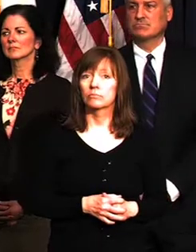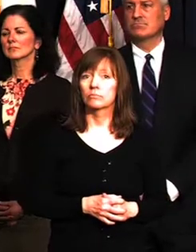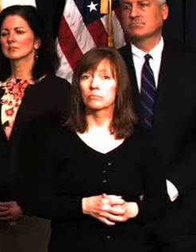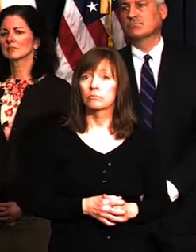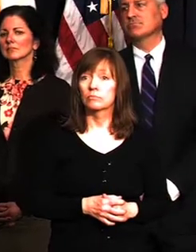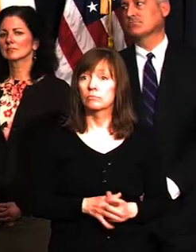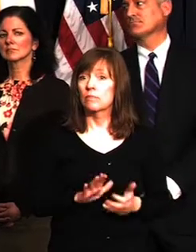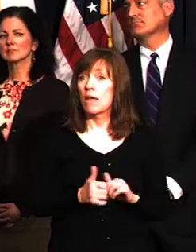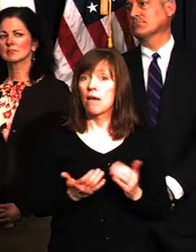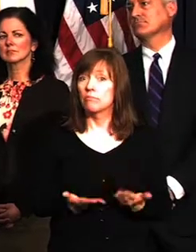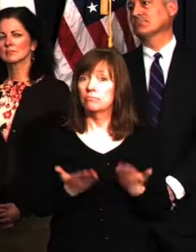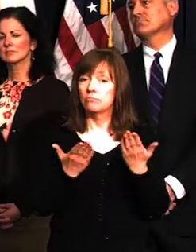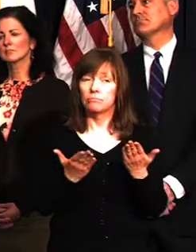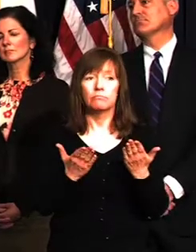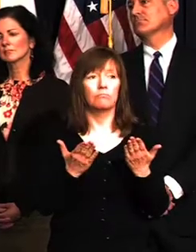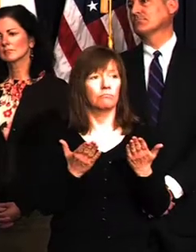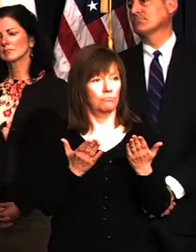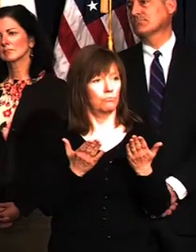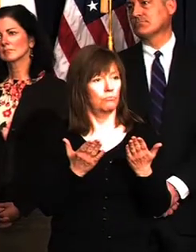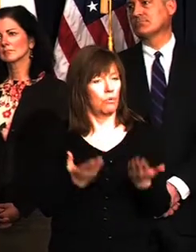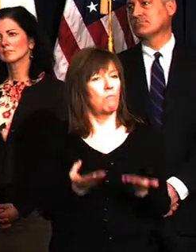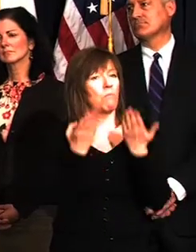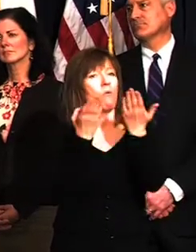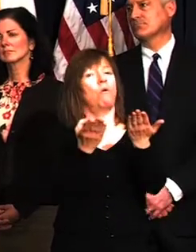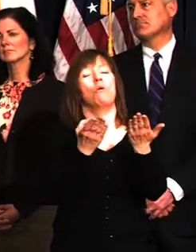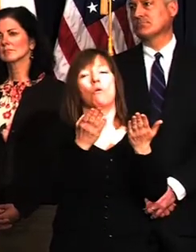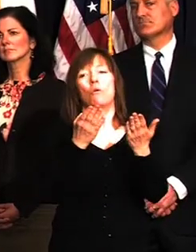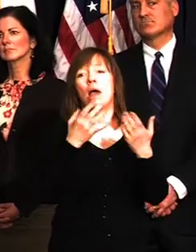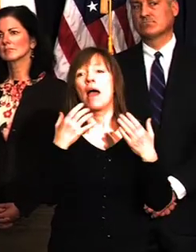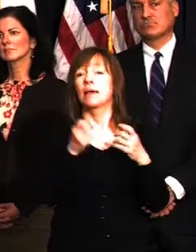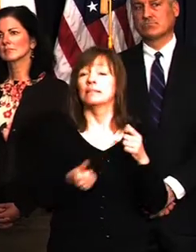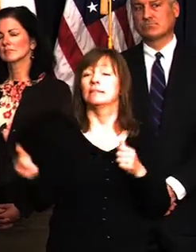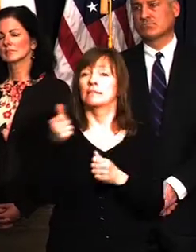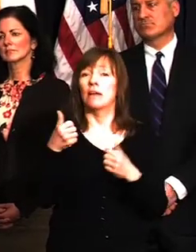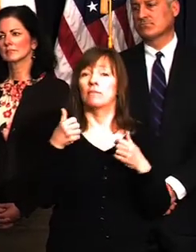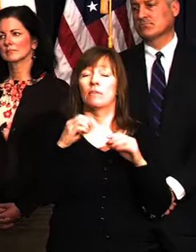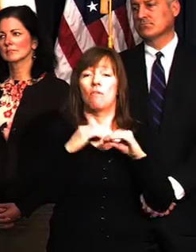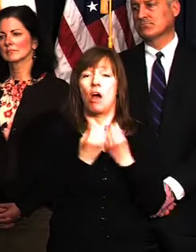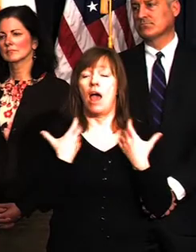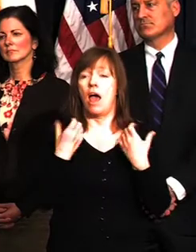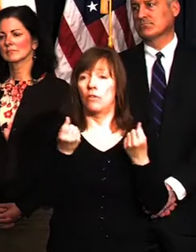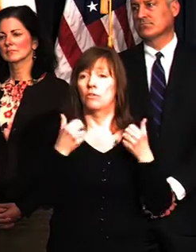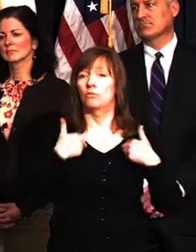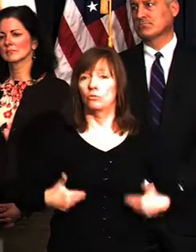Services take the lead in executing these reforms in partnership with the Department